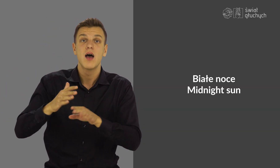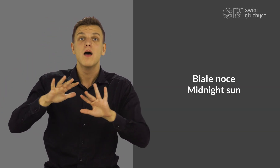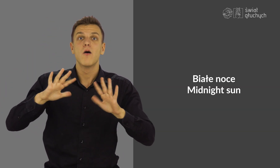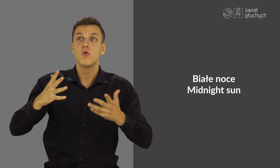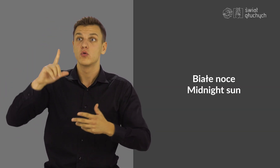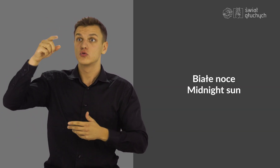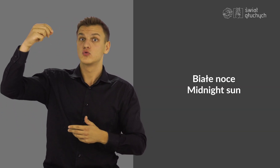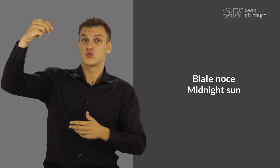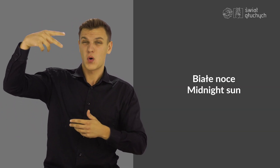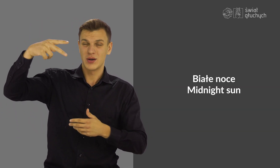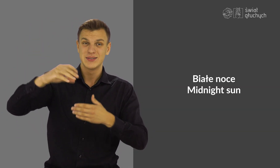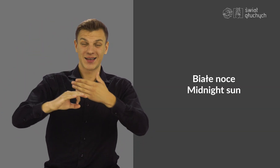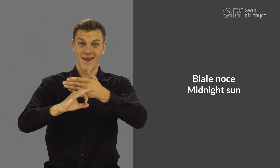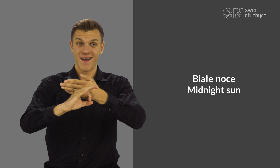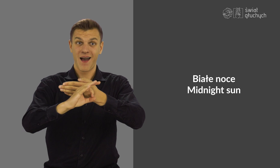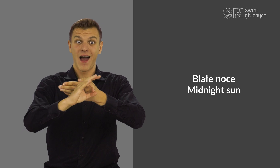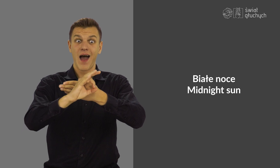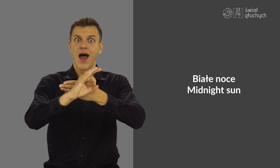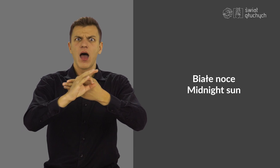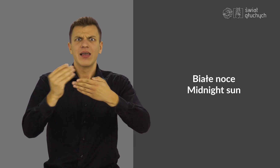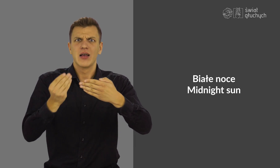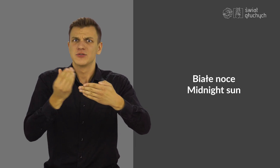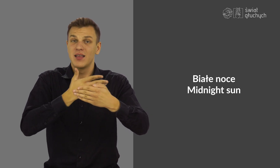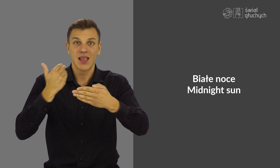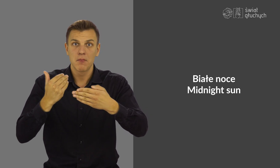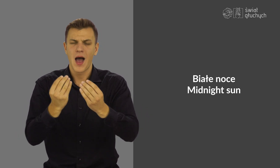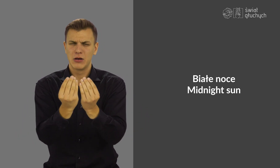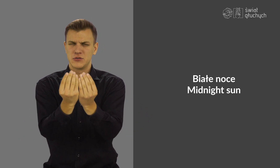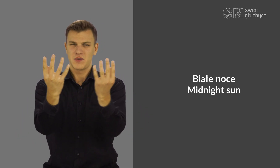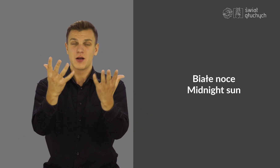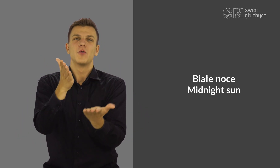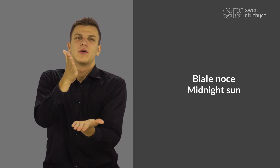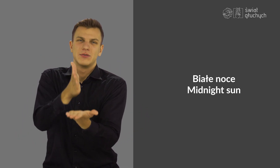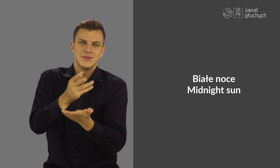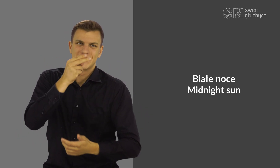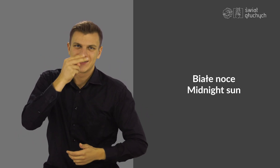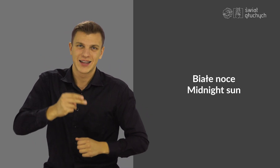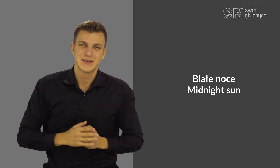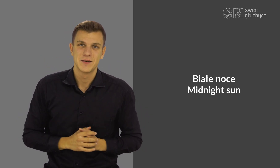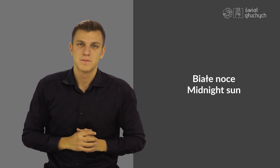That is, we do not see the sun, but we see its glow.